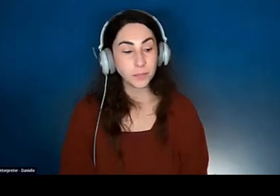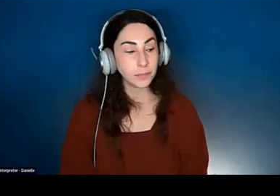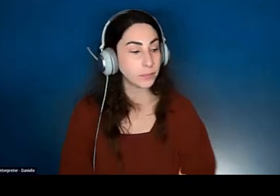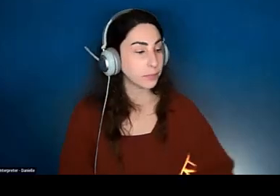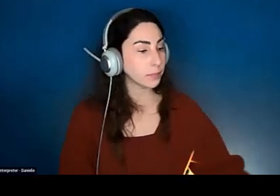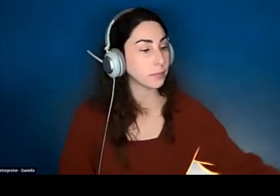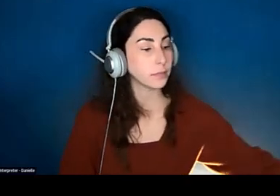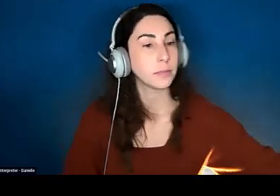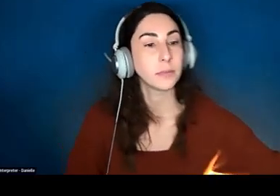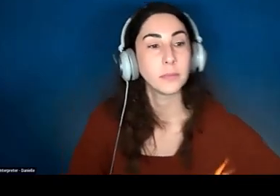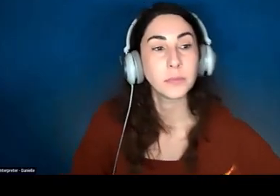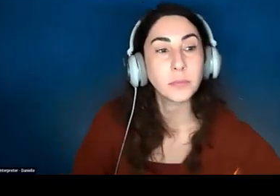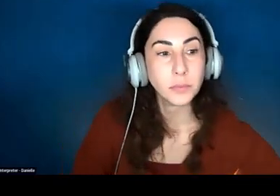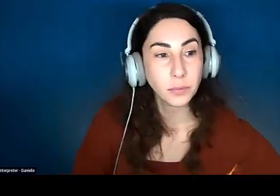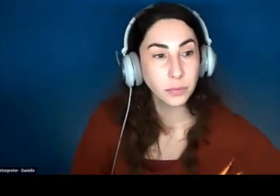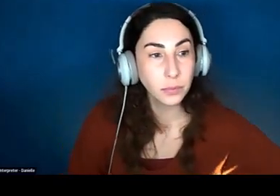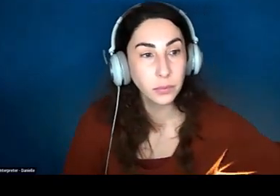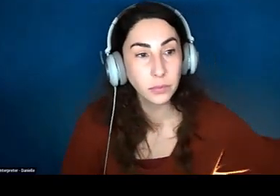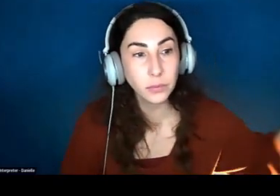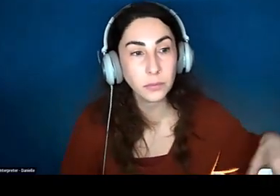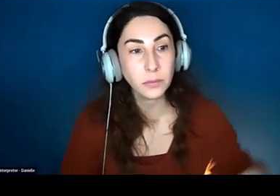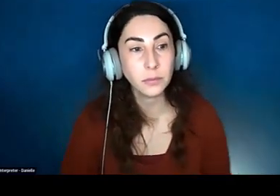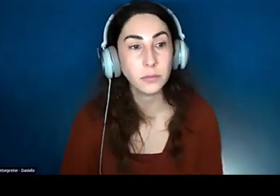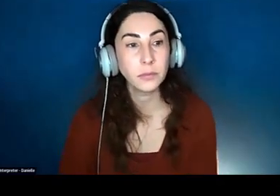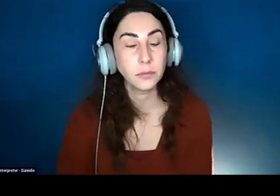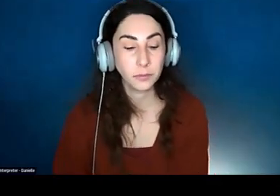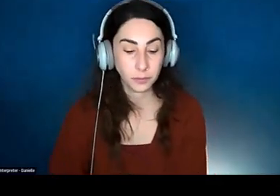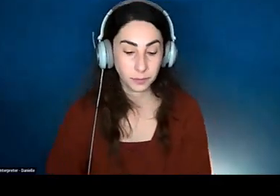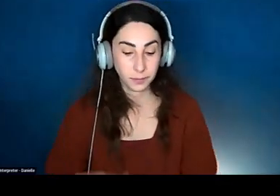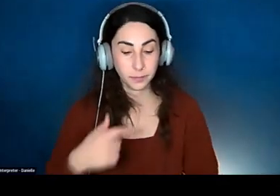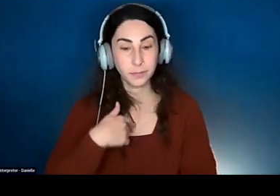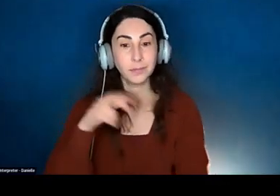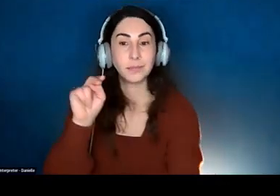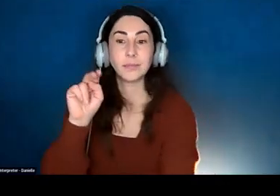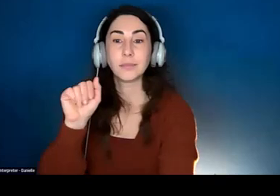This is Natalie. I agree with that, Henry.